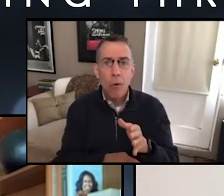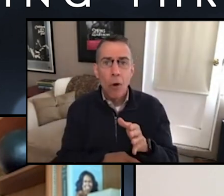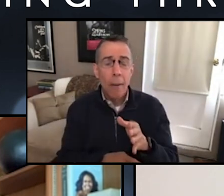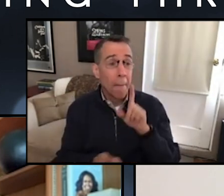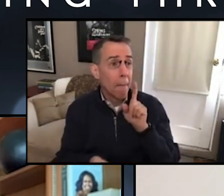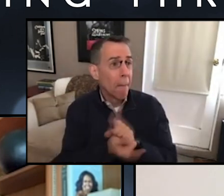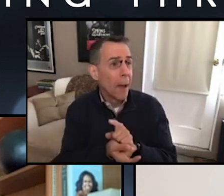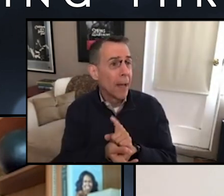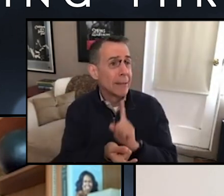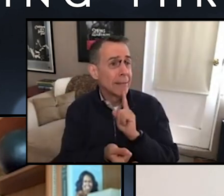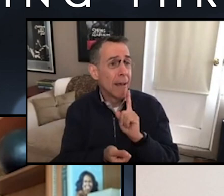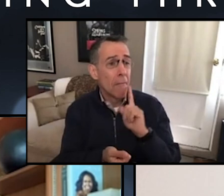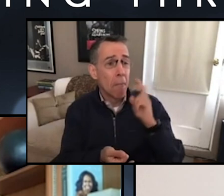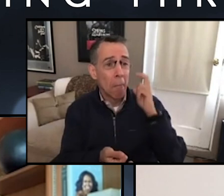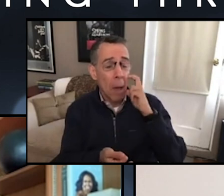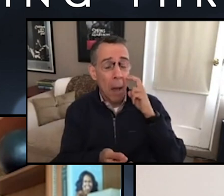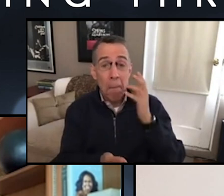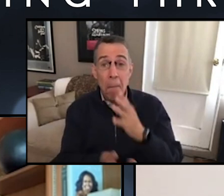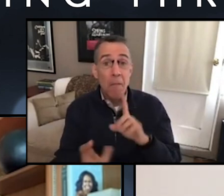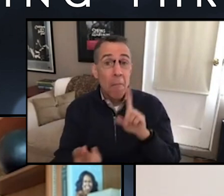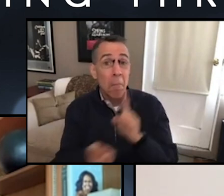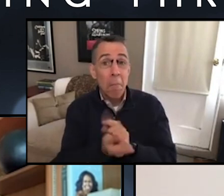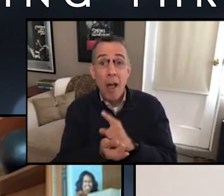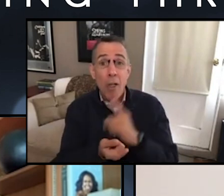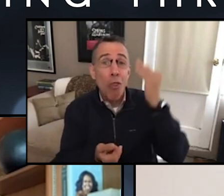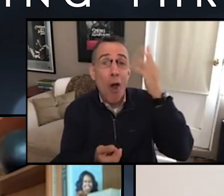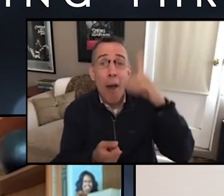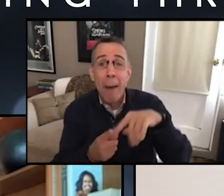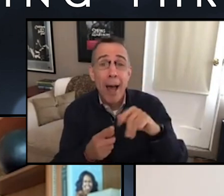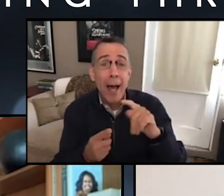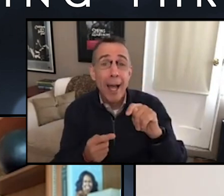was DeafBlind, but they maybe never even thought about the community who come